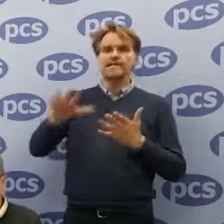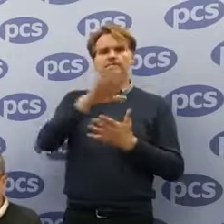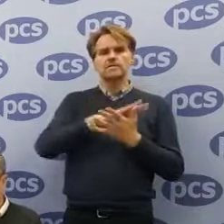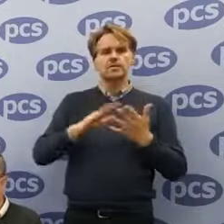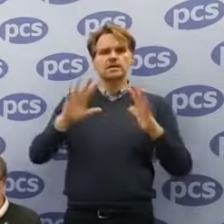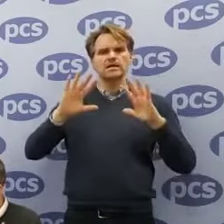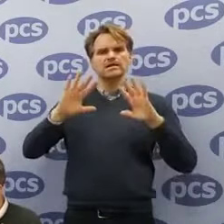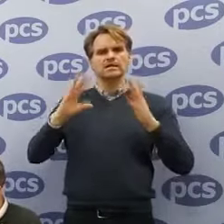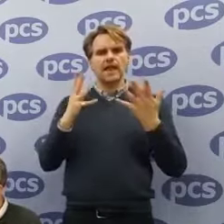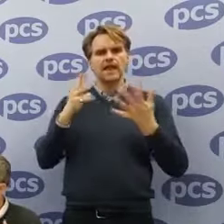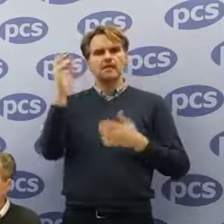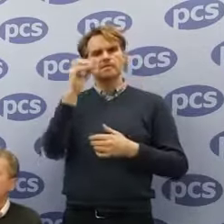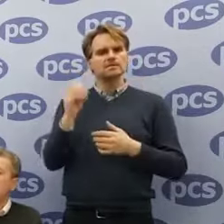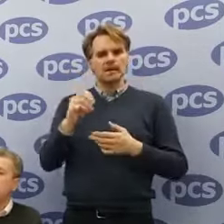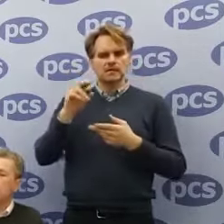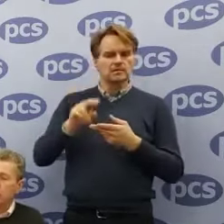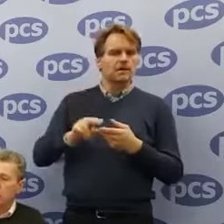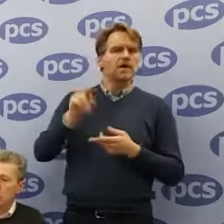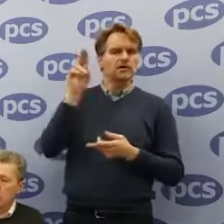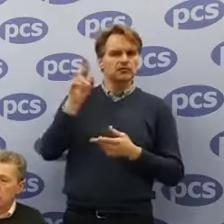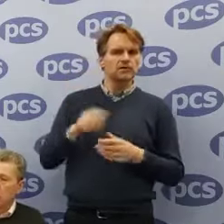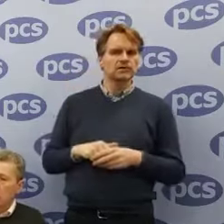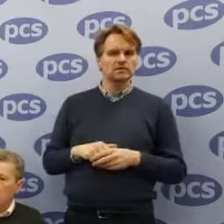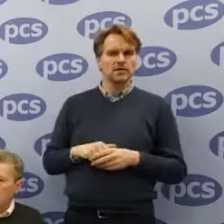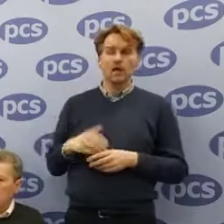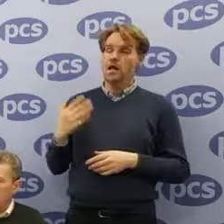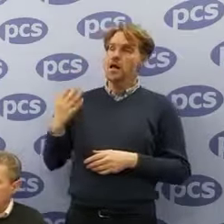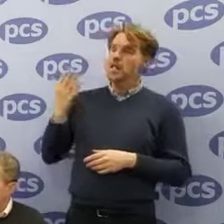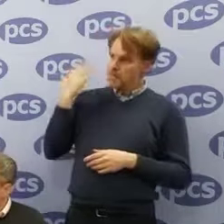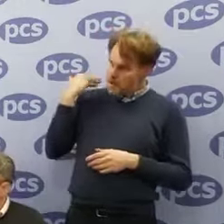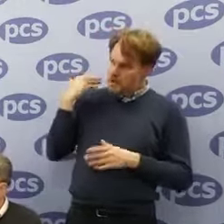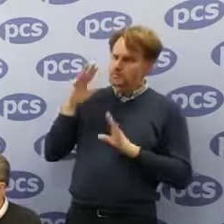thing to remind ourselves, what ever has been before we want everybody to have a